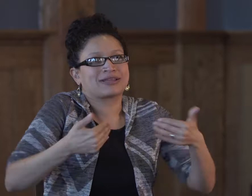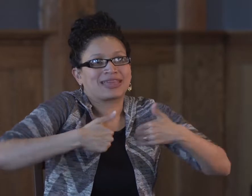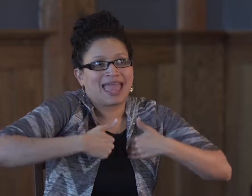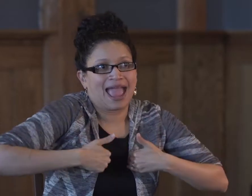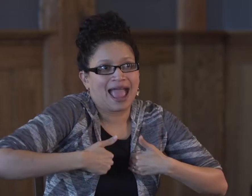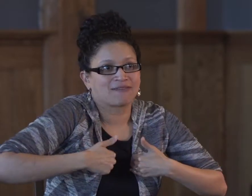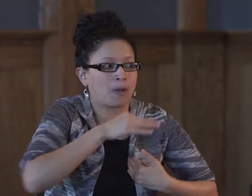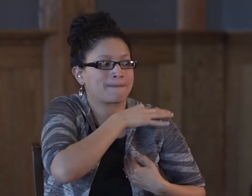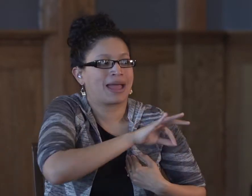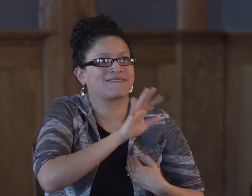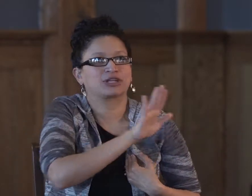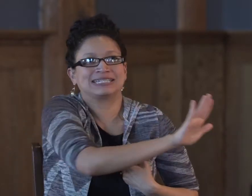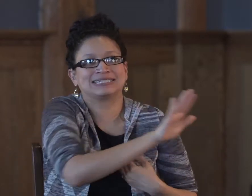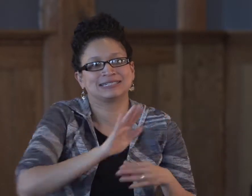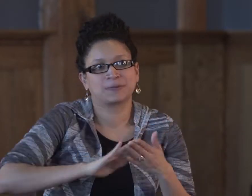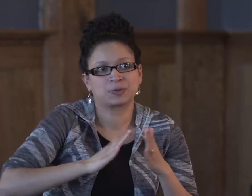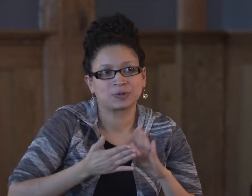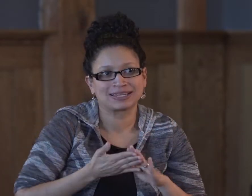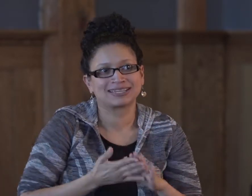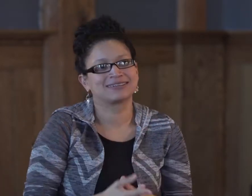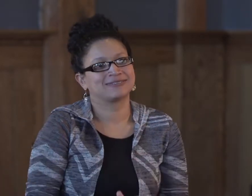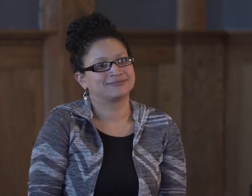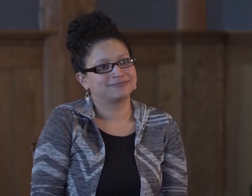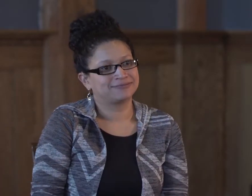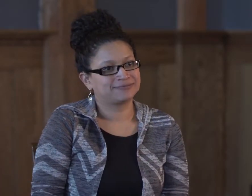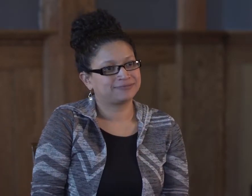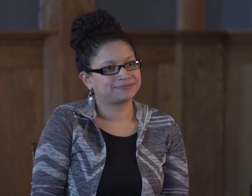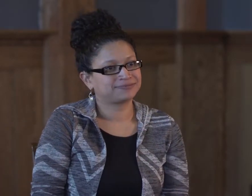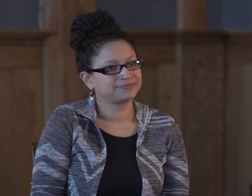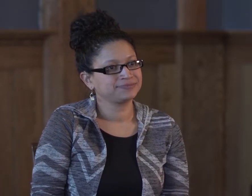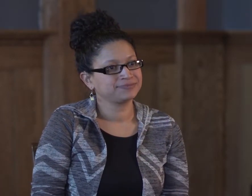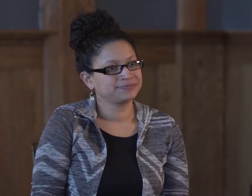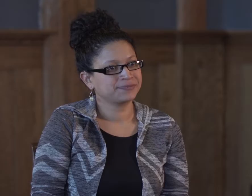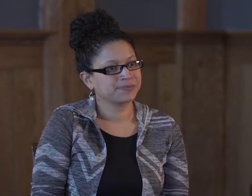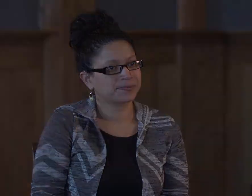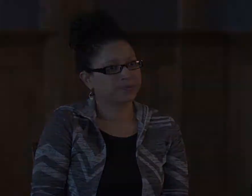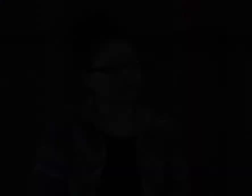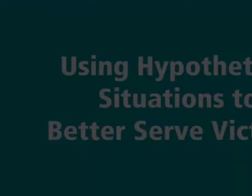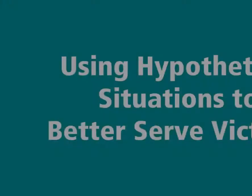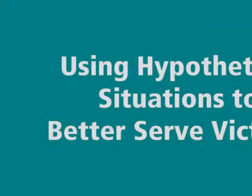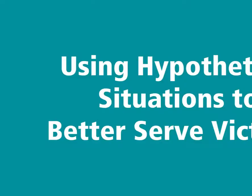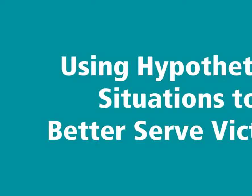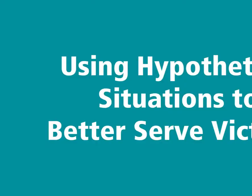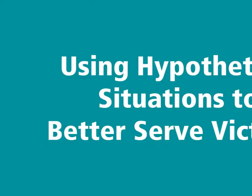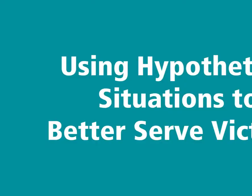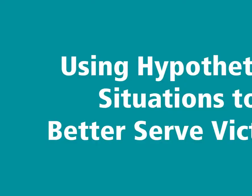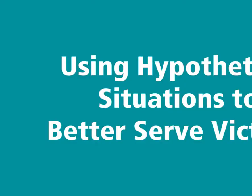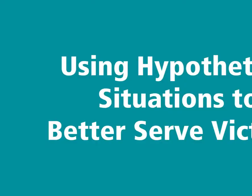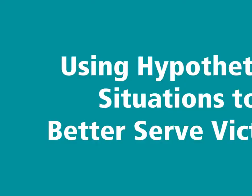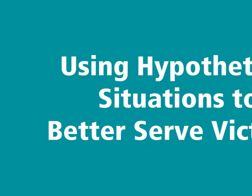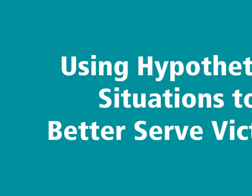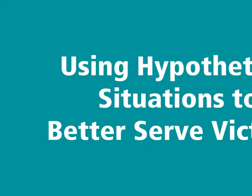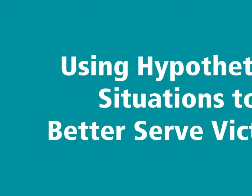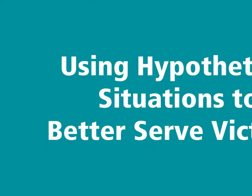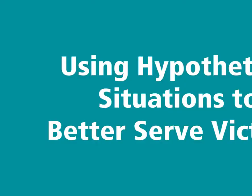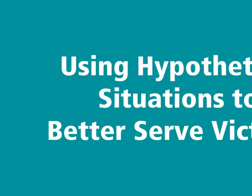are heard, to ensure that we have the resources available to benefit that particular community.